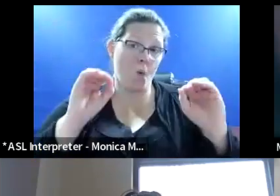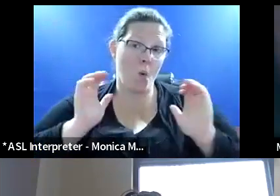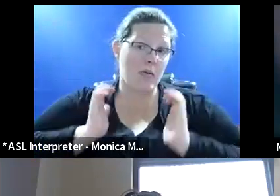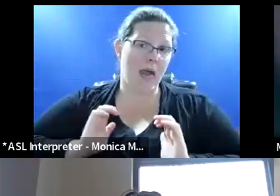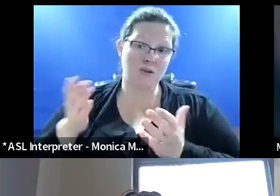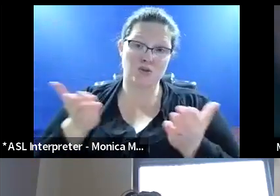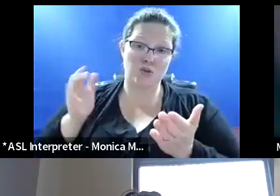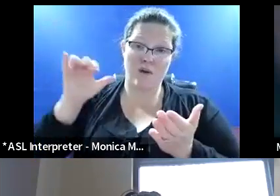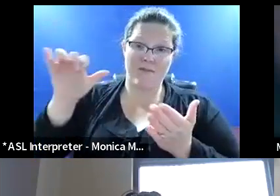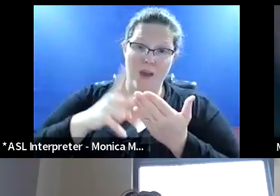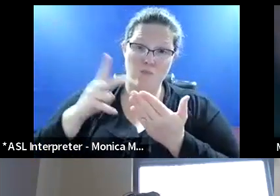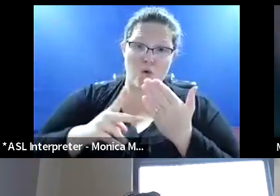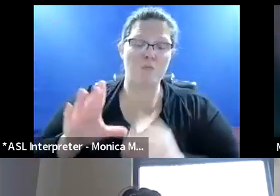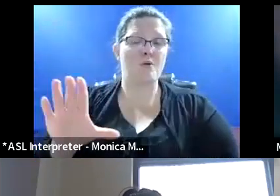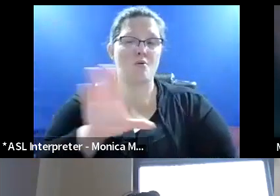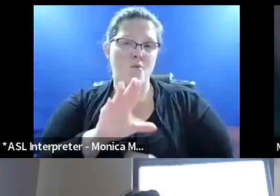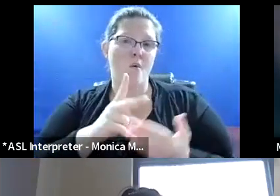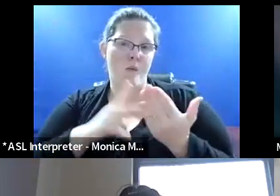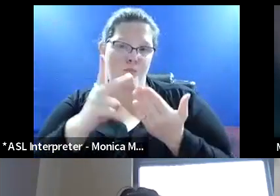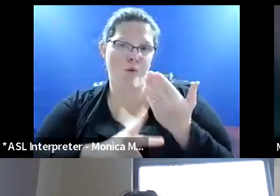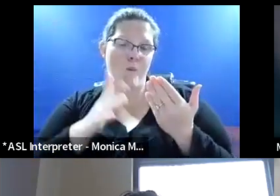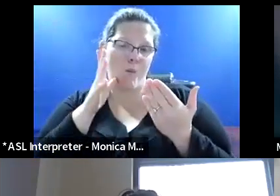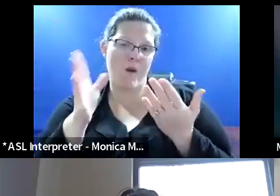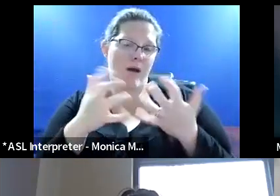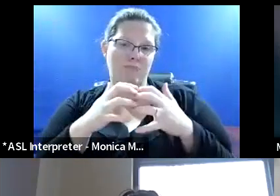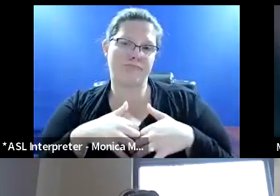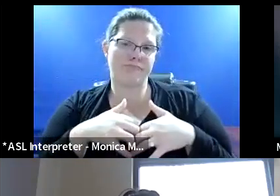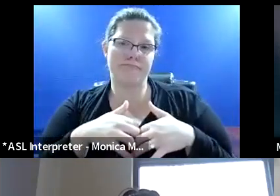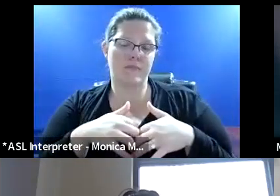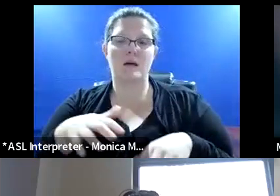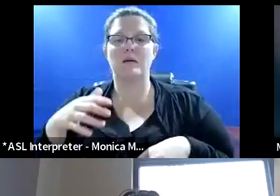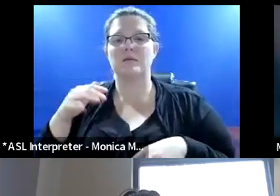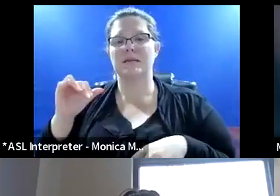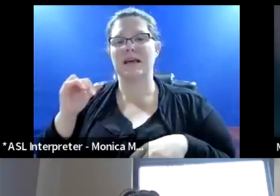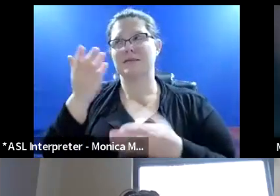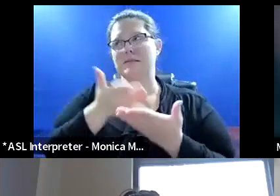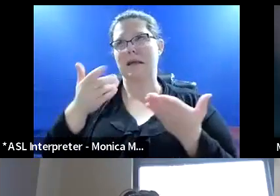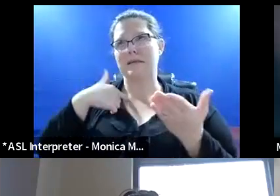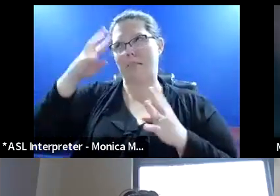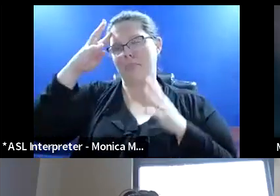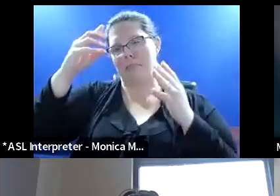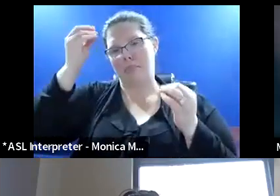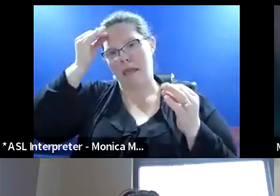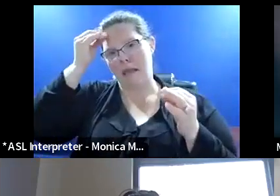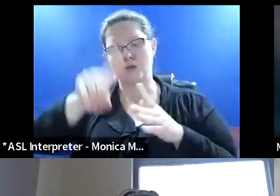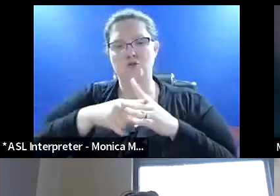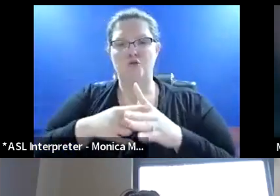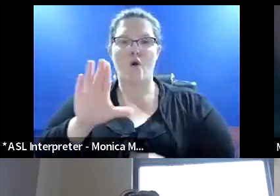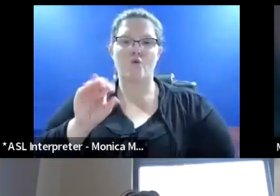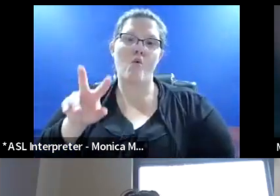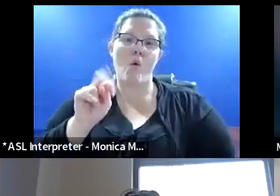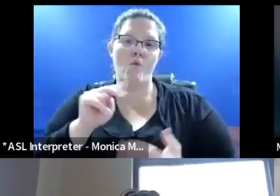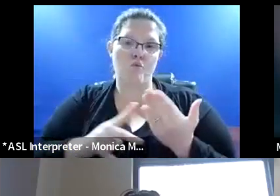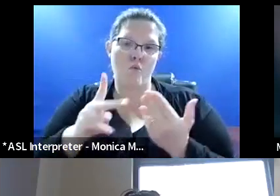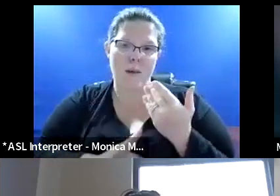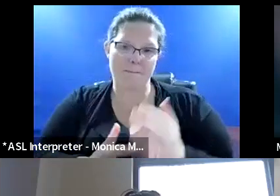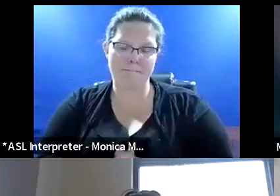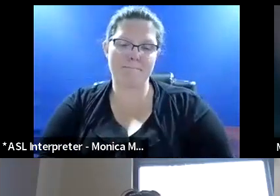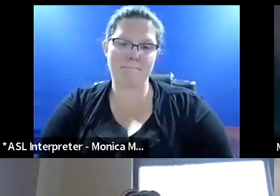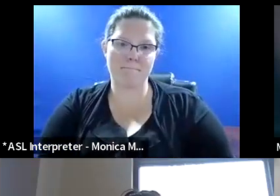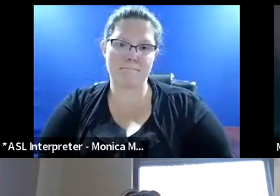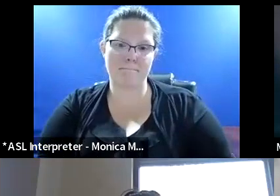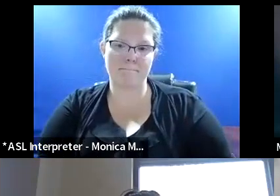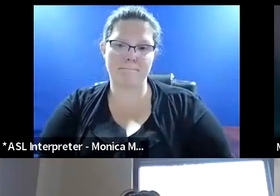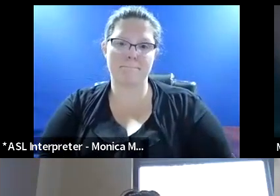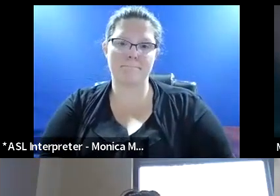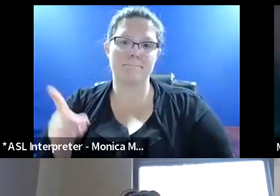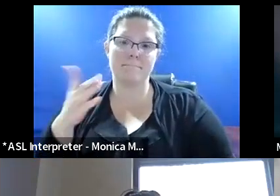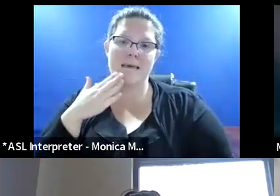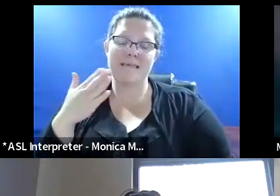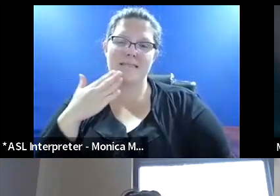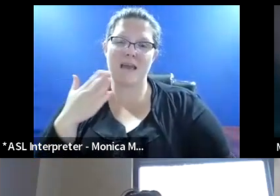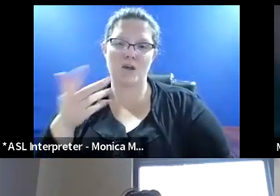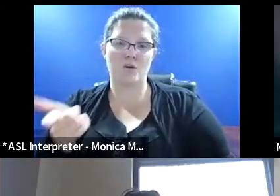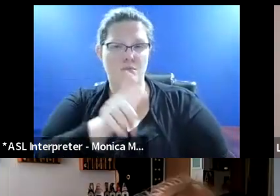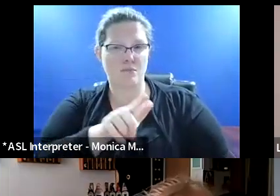I WOULD SAY TRY TO SEE WHAT STATE FUNDING IS AVAILABLE FOR REENTRY WHEN IT COMES TO GRANTS. A LOT OF TIMES PEOPLE DON'T KNOW ABOUT GRANT AND THAT'S MONEY LEFT ON THE TABLE SO DO YOUR RESEARCH TO FIND OUT WHAT GRANTS ARE ACCESSIBLE TO FIT YOUR MYTHOLOGY OF WHATEVER PROGRAM YOU ARE TRYING TO RUN AND THEN GO FOR THE GRANT.